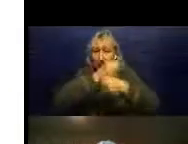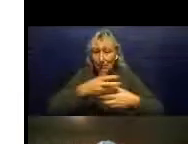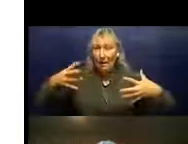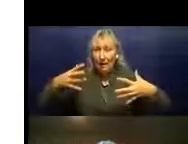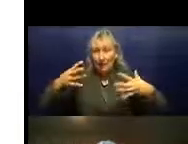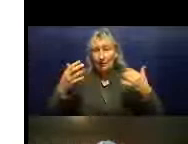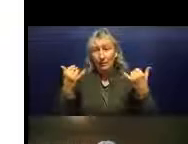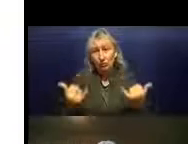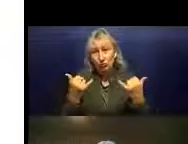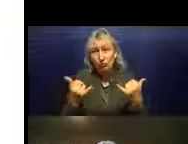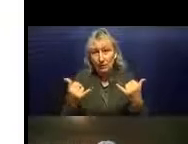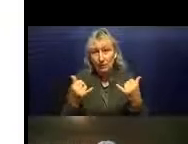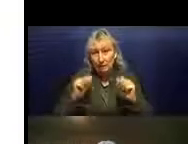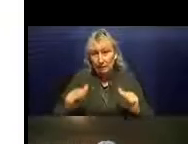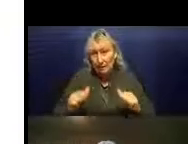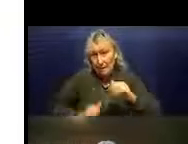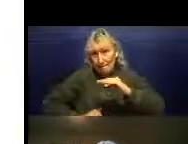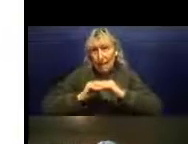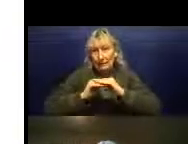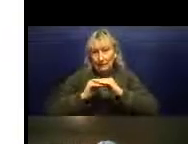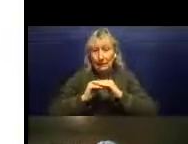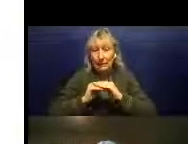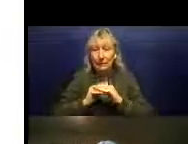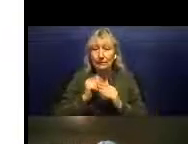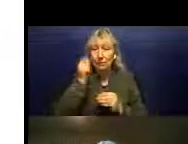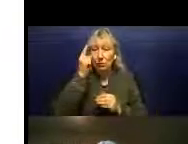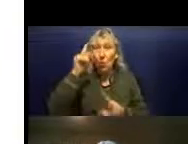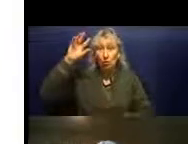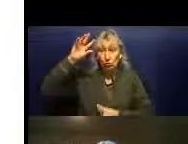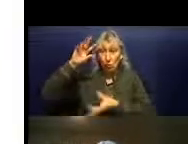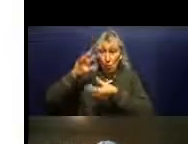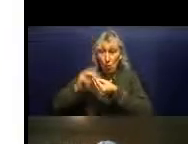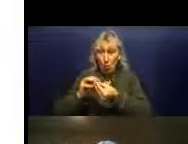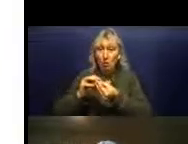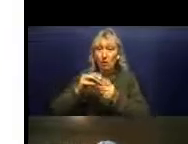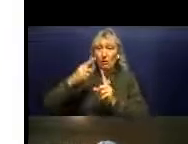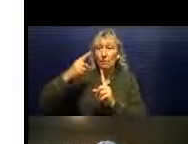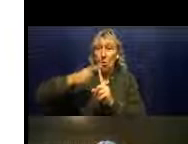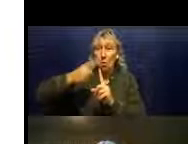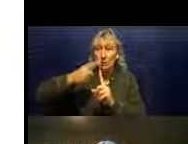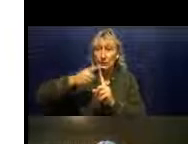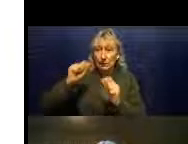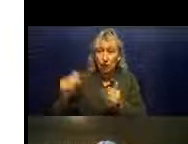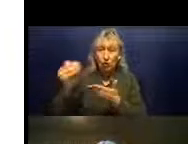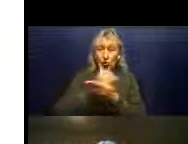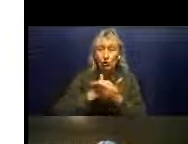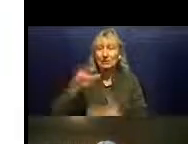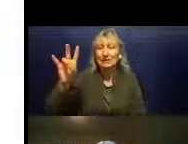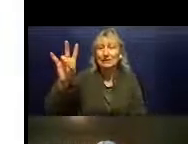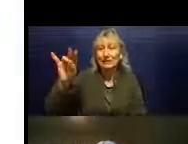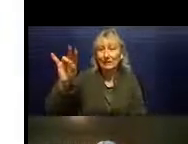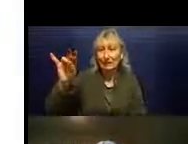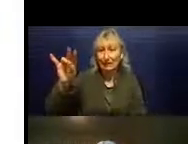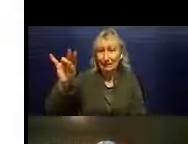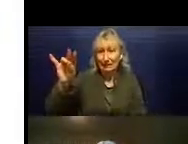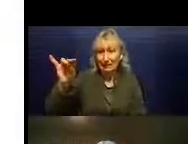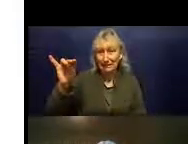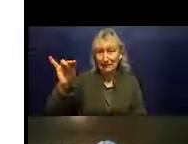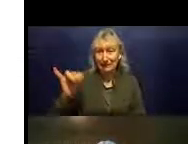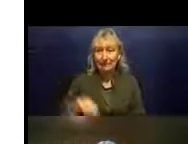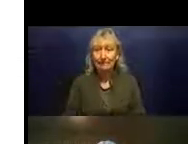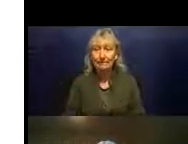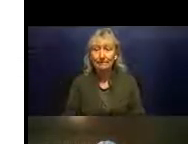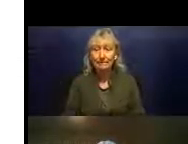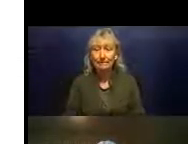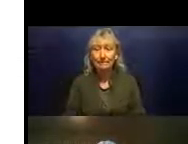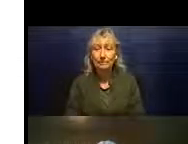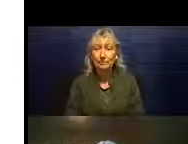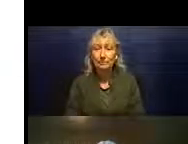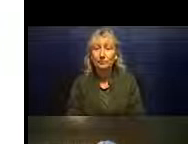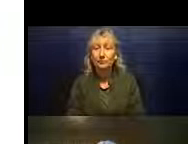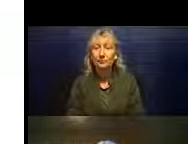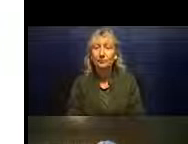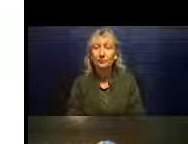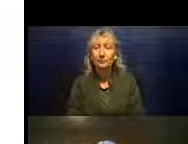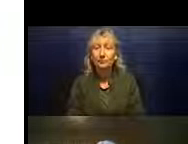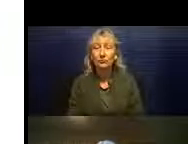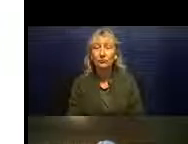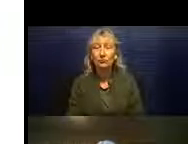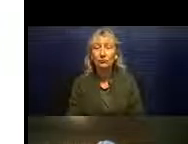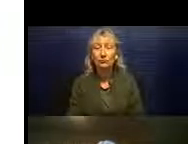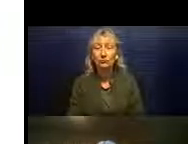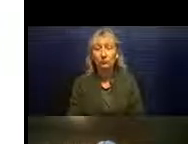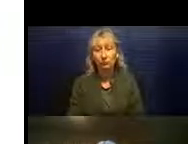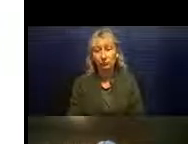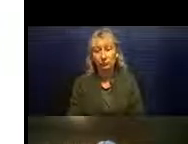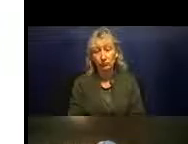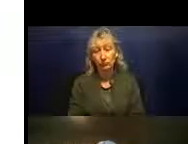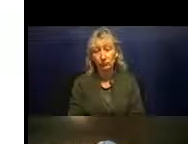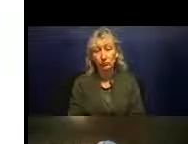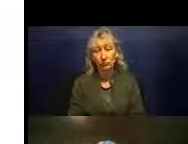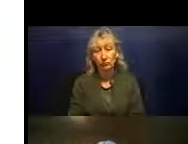measuring success to agency and broader community, and for applicants ability to use funds to expand the current capacity.